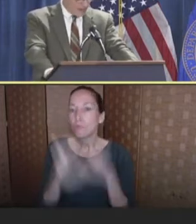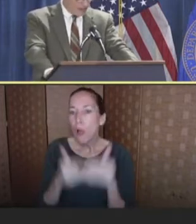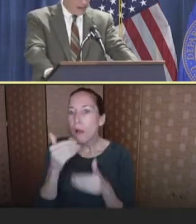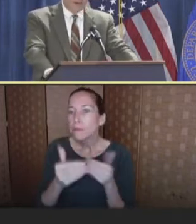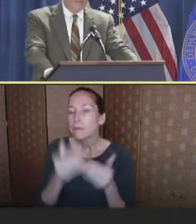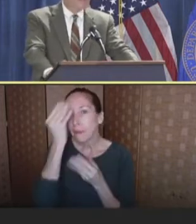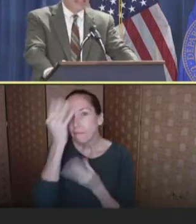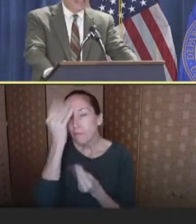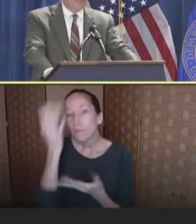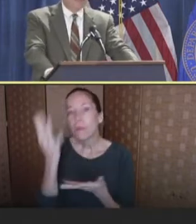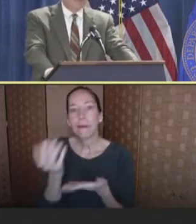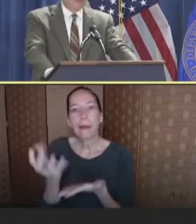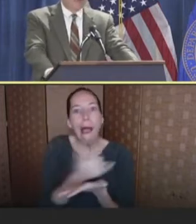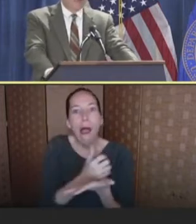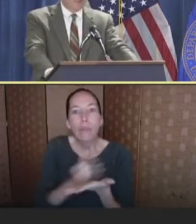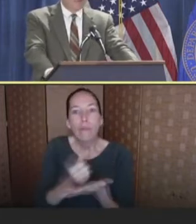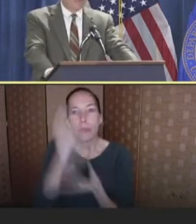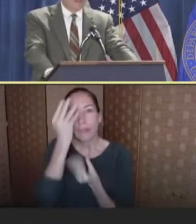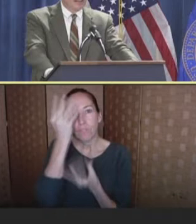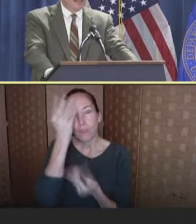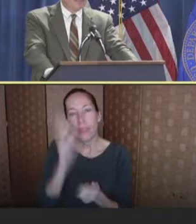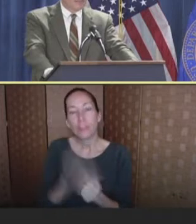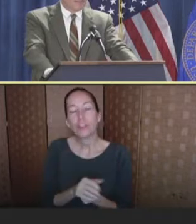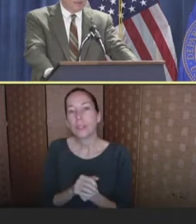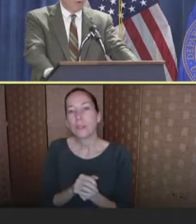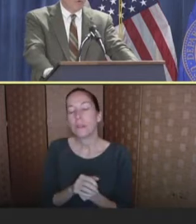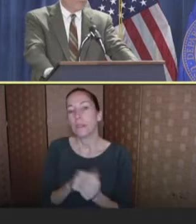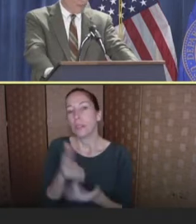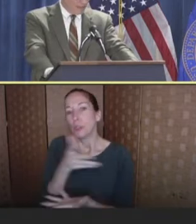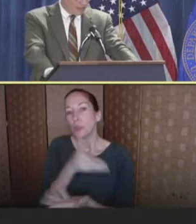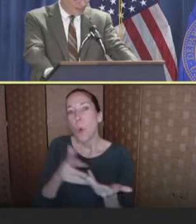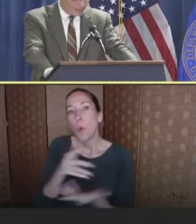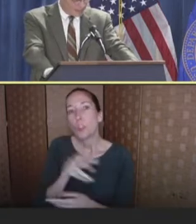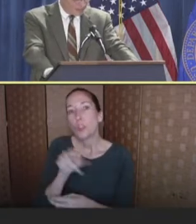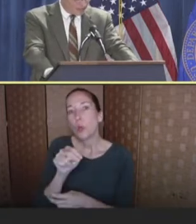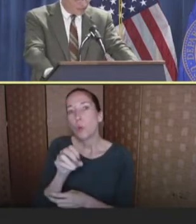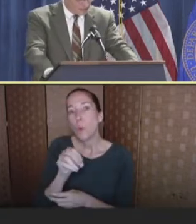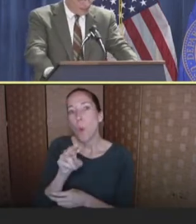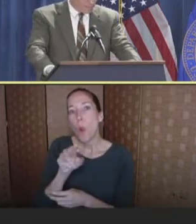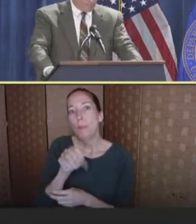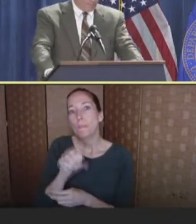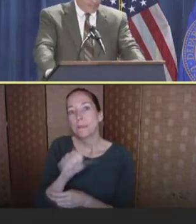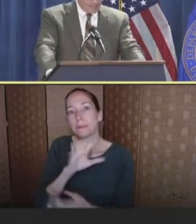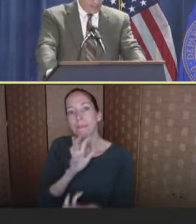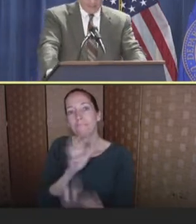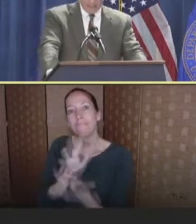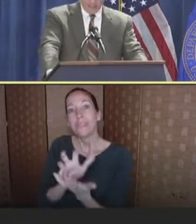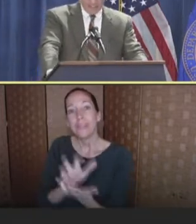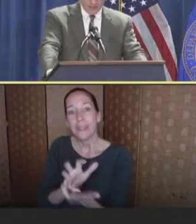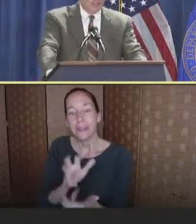Fitting in with social norms plays a big role in how people behave with vaccination and